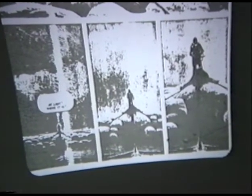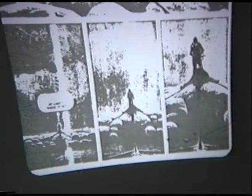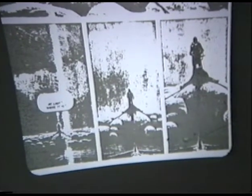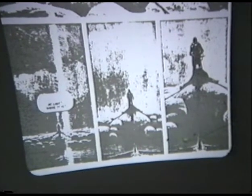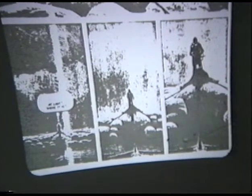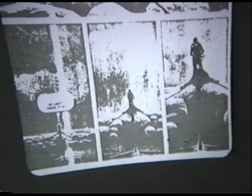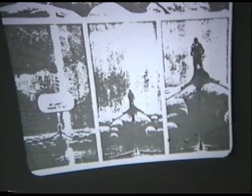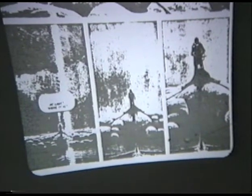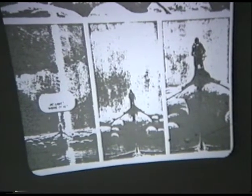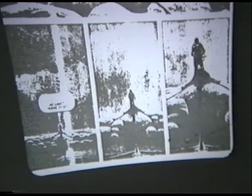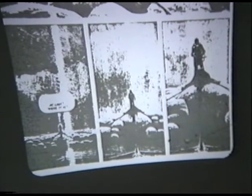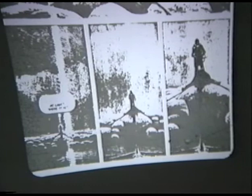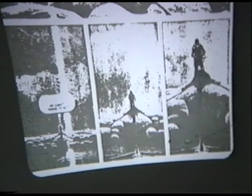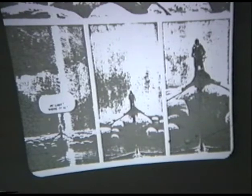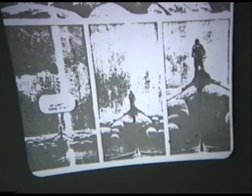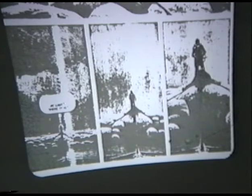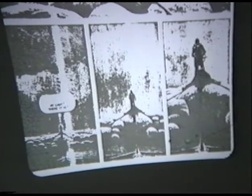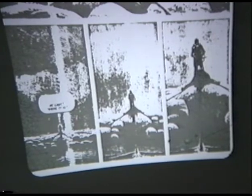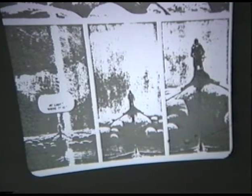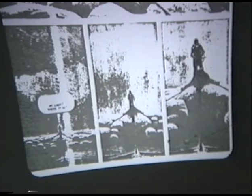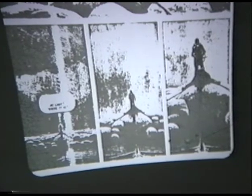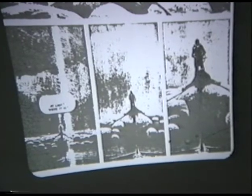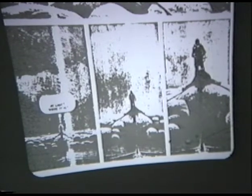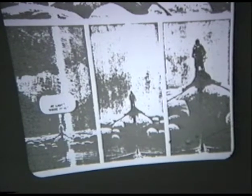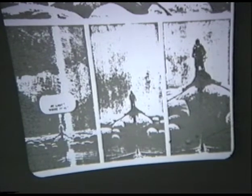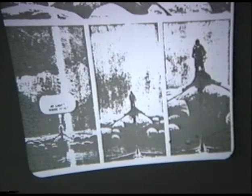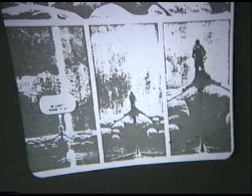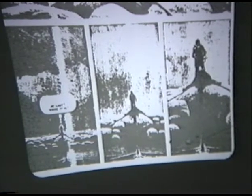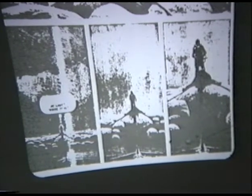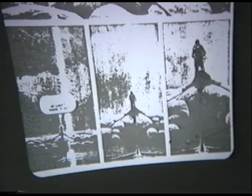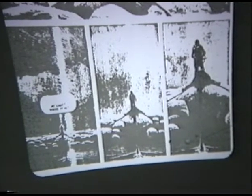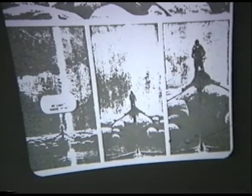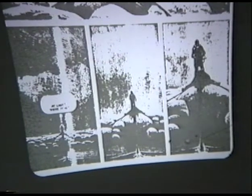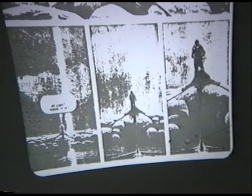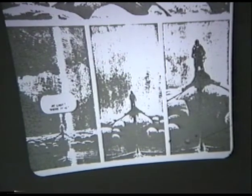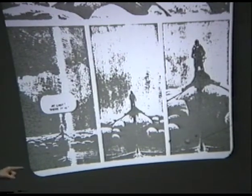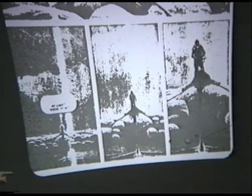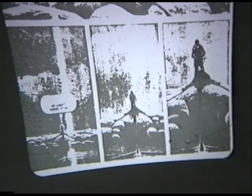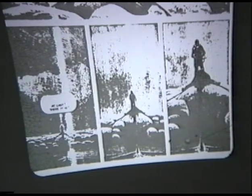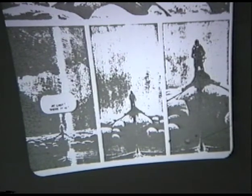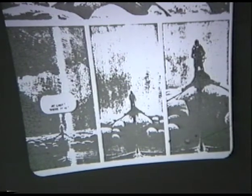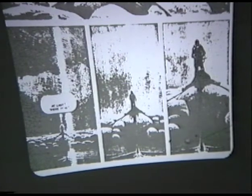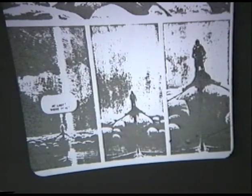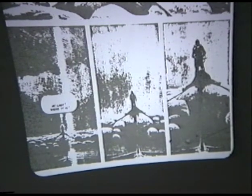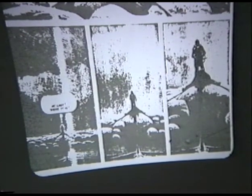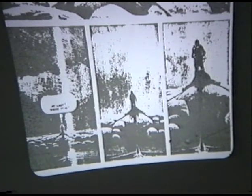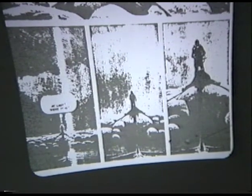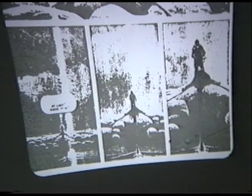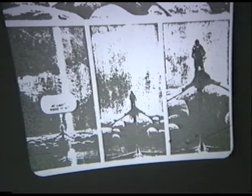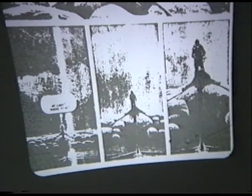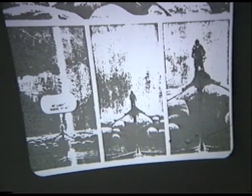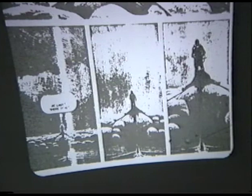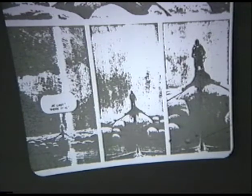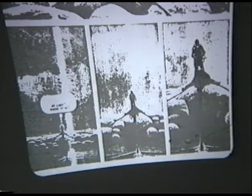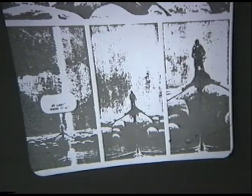OK, I could explain to my friends starting maybe water. There's water there.